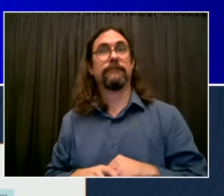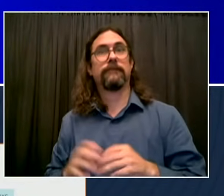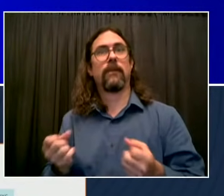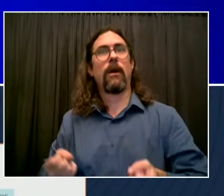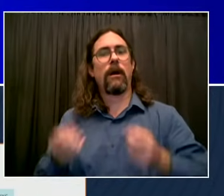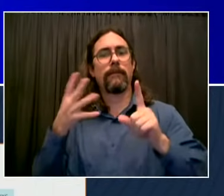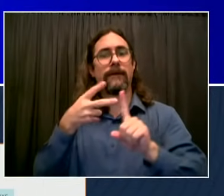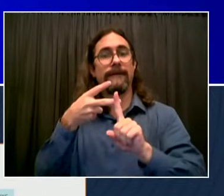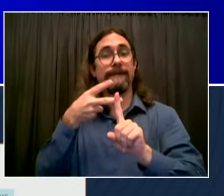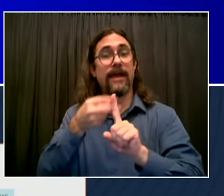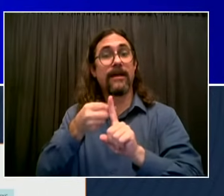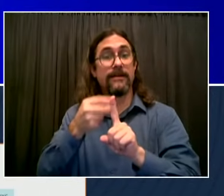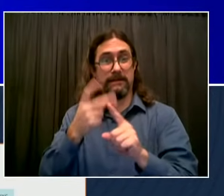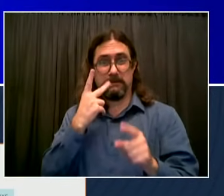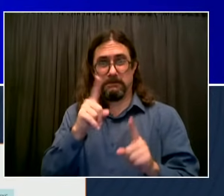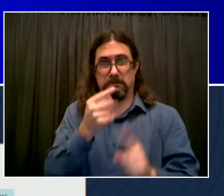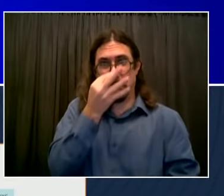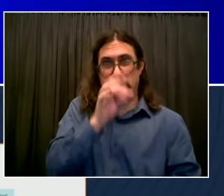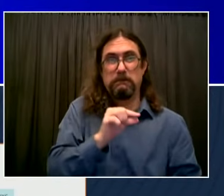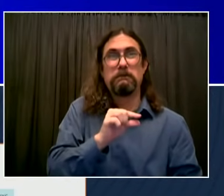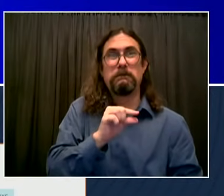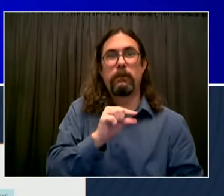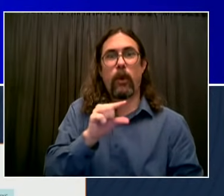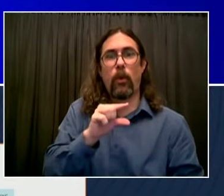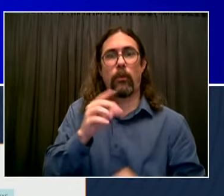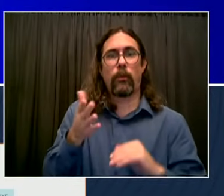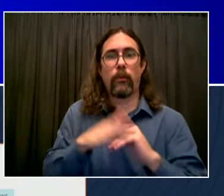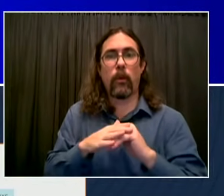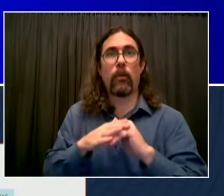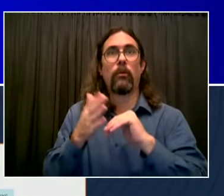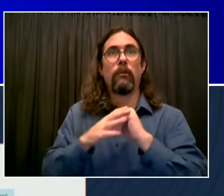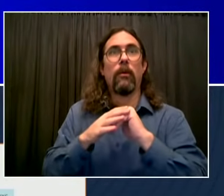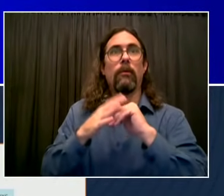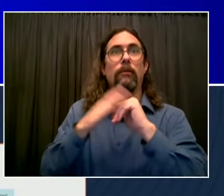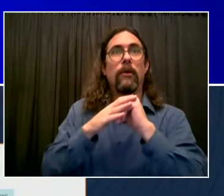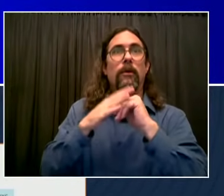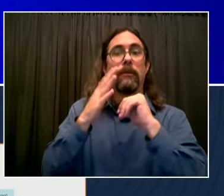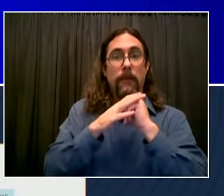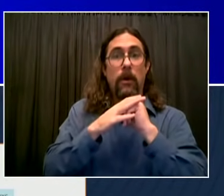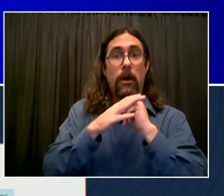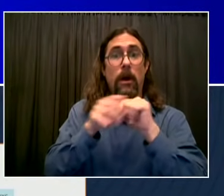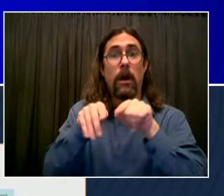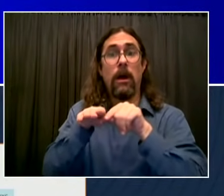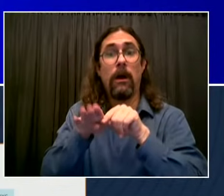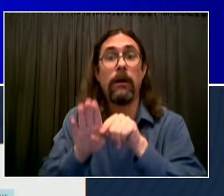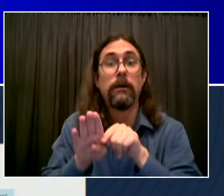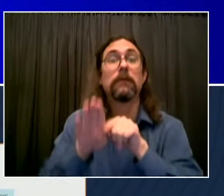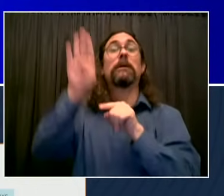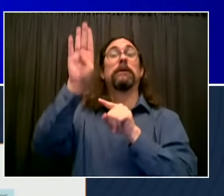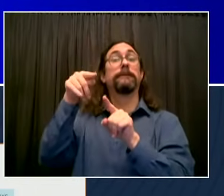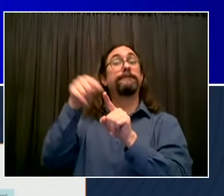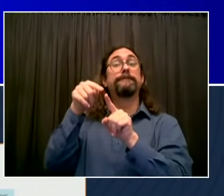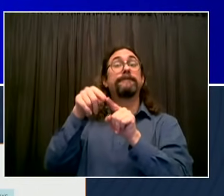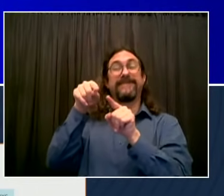THEY CORRELATE THE INCREASED CORRELATED TO THE STRATEGIES. IN THE BEGINNING YOU S'LLEE THERE IS DEFINITELY AN INCREASE, BUT THEN THEY